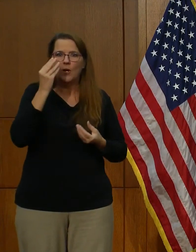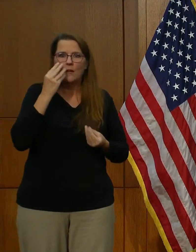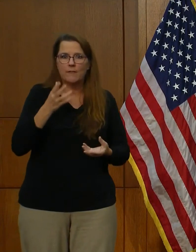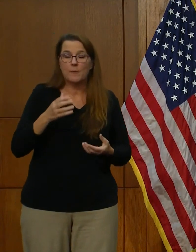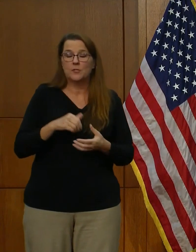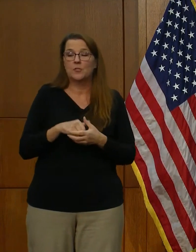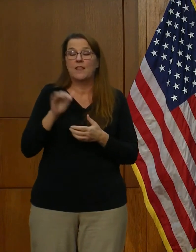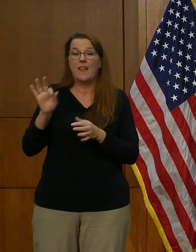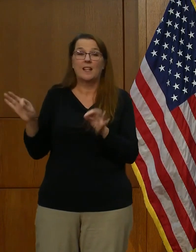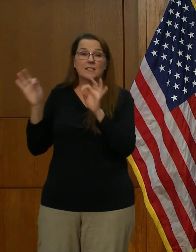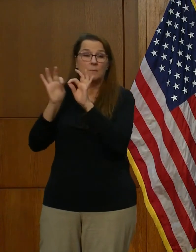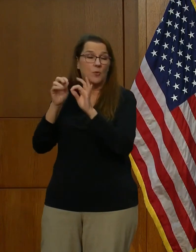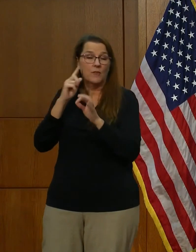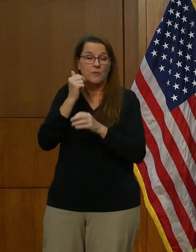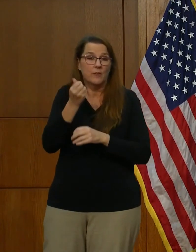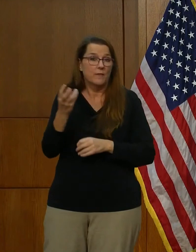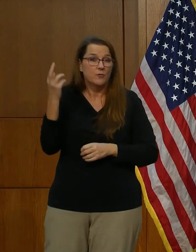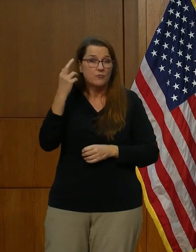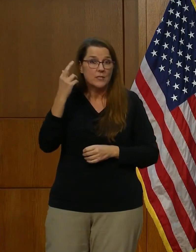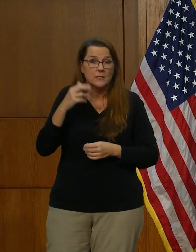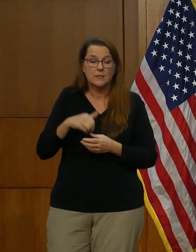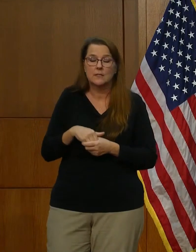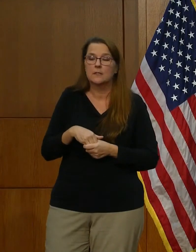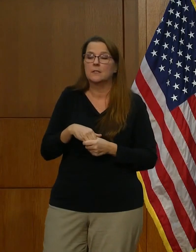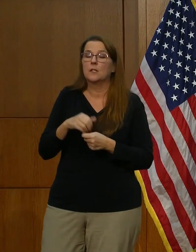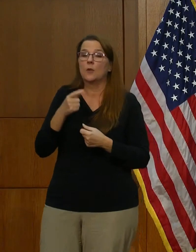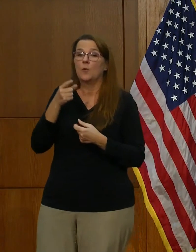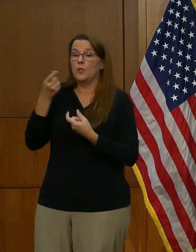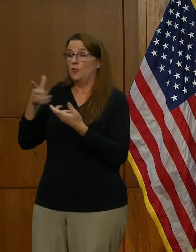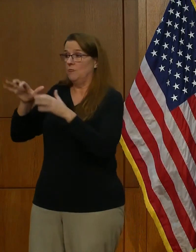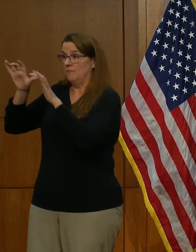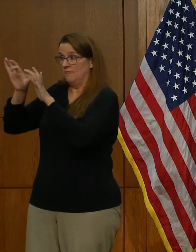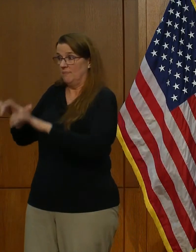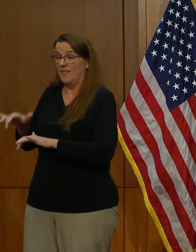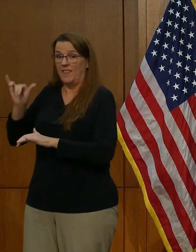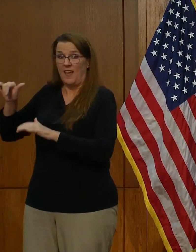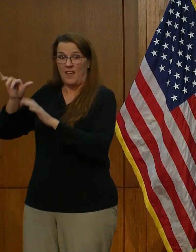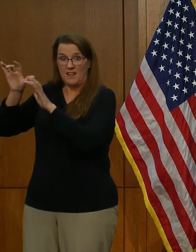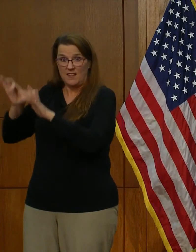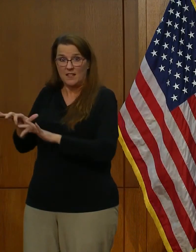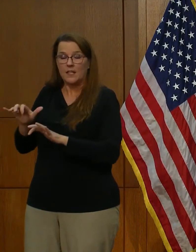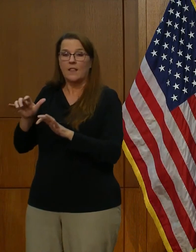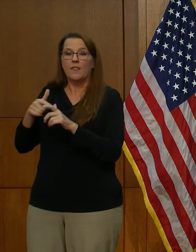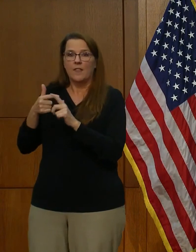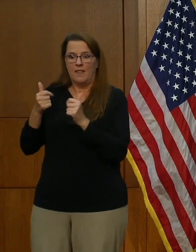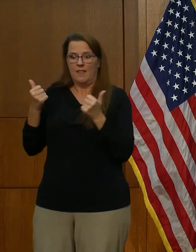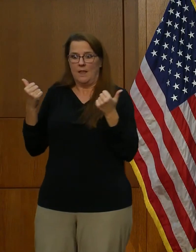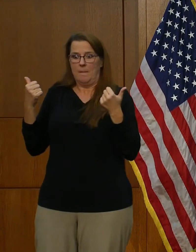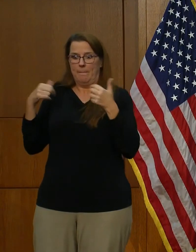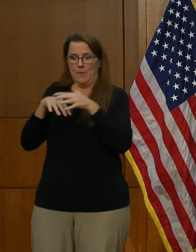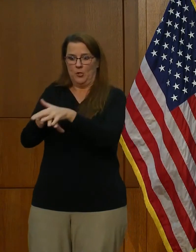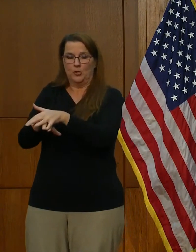INFORMATION. BOND. THE UPDATED OF THAT INFORMATION IS IMPORTANT FOR A COUPLE OF REASONS. ONE BECAUSE ONCE YOU